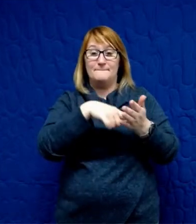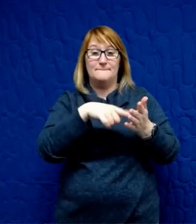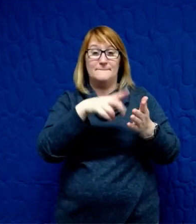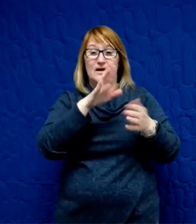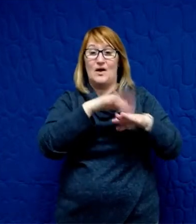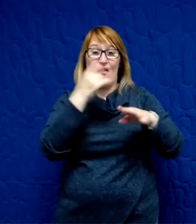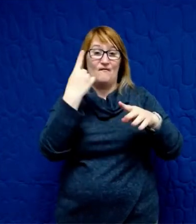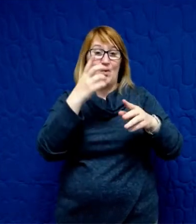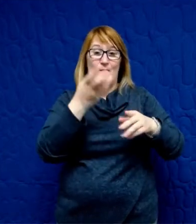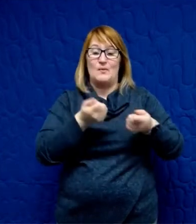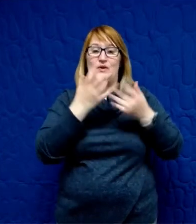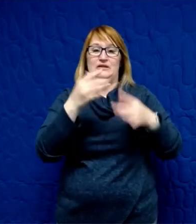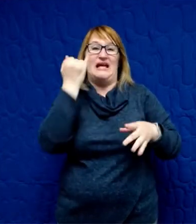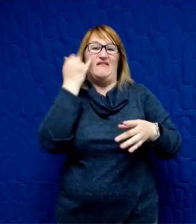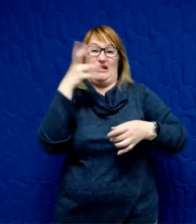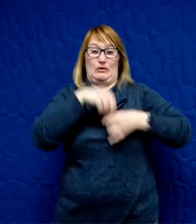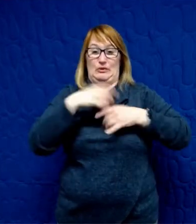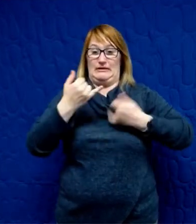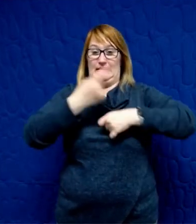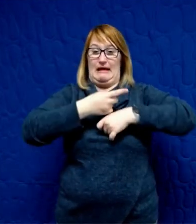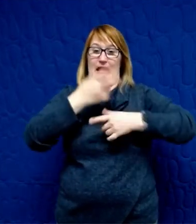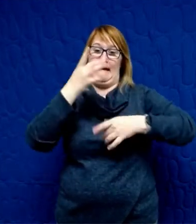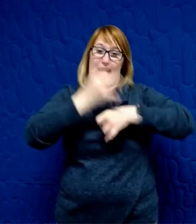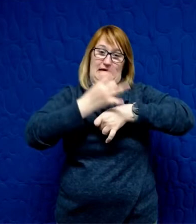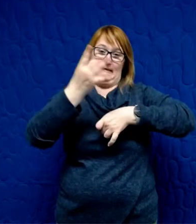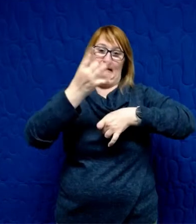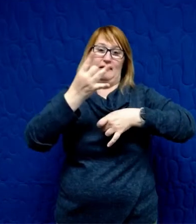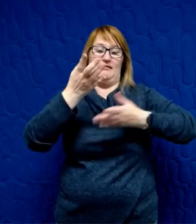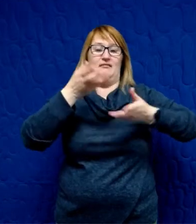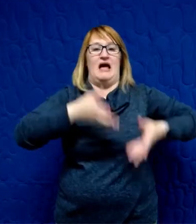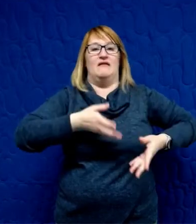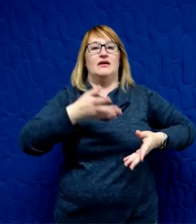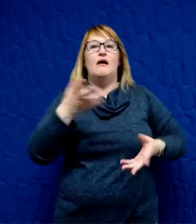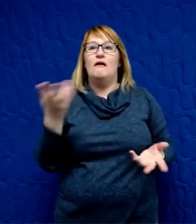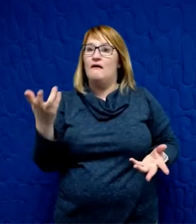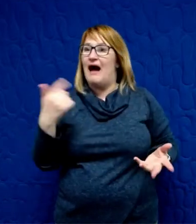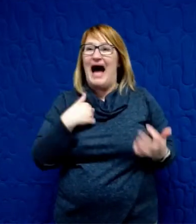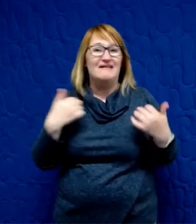today eight days left - it's too late I don't have enough time. Well rest assured